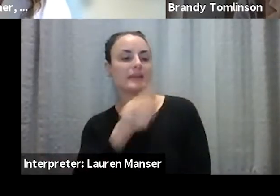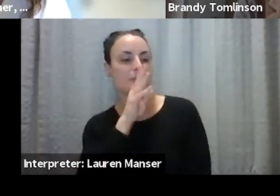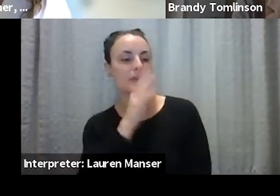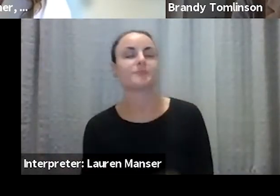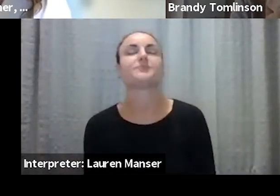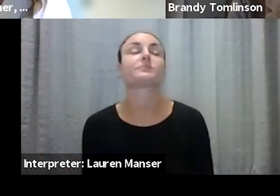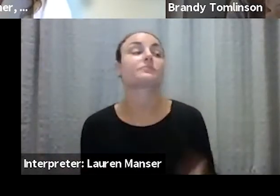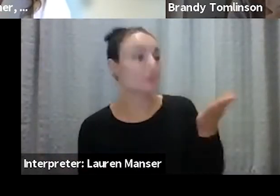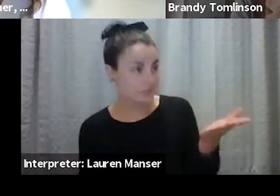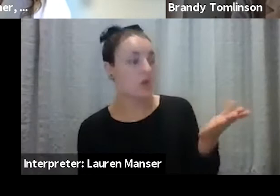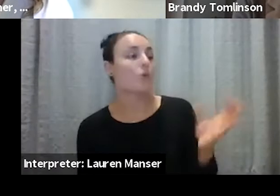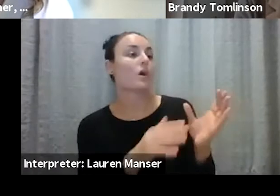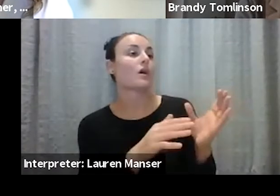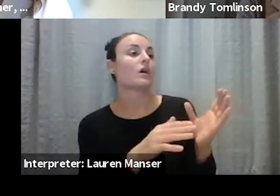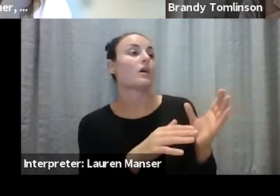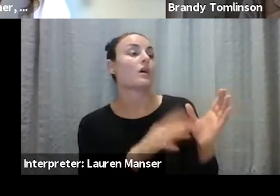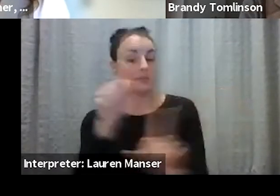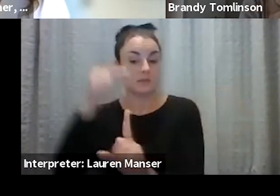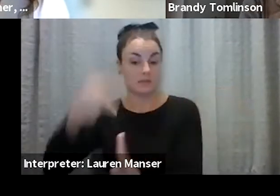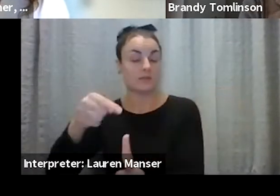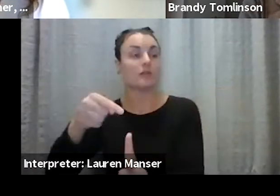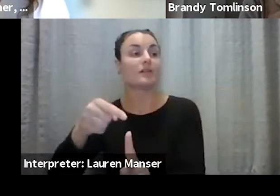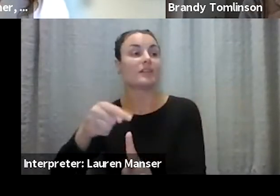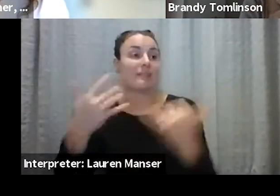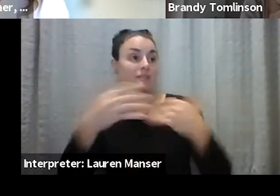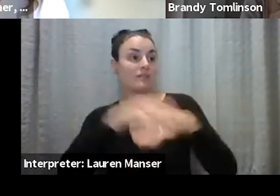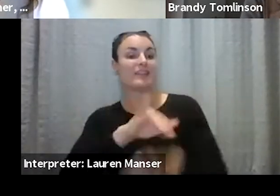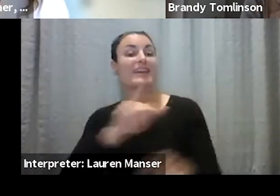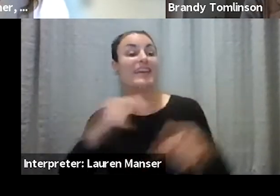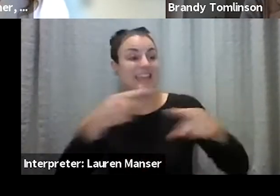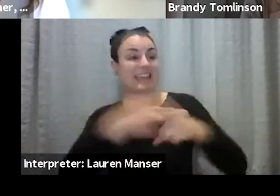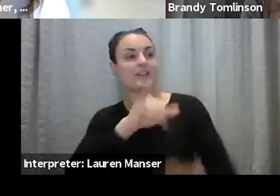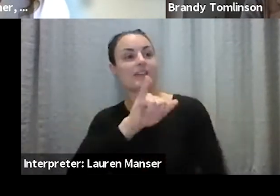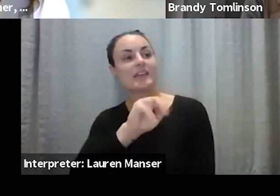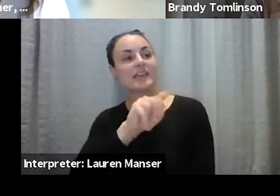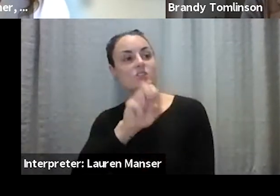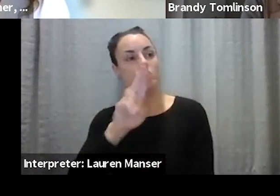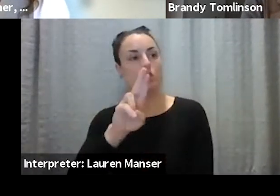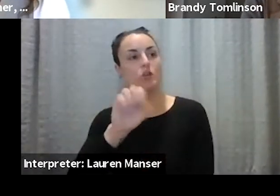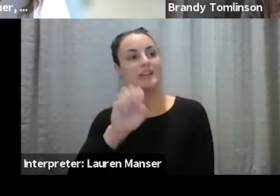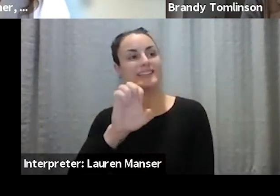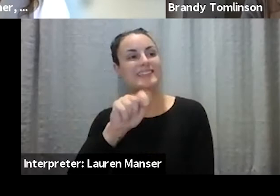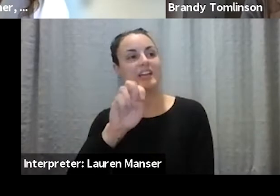I think that that's unfortunately not discussed enough, so I'm really glad that Dr. Walton had brought it up.